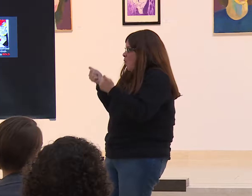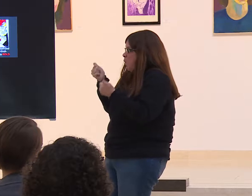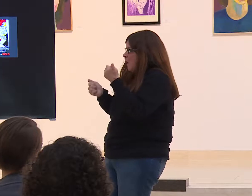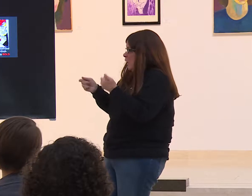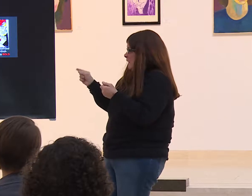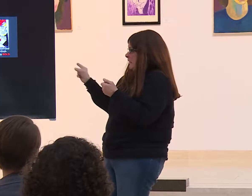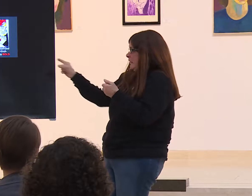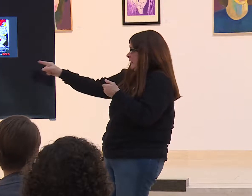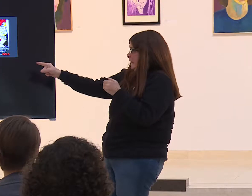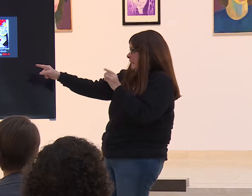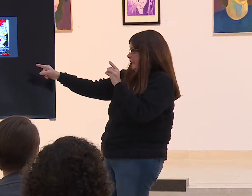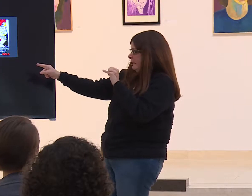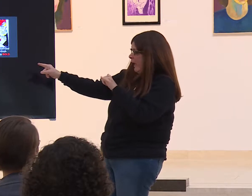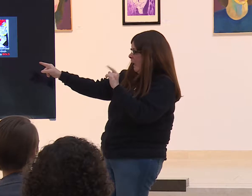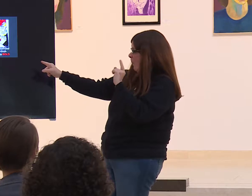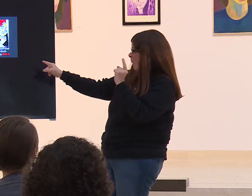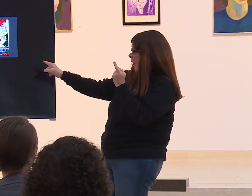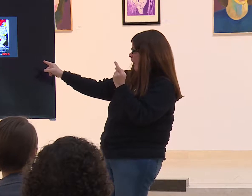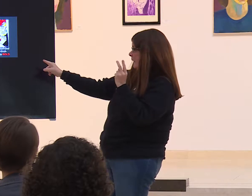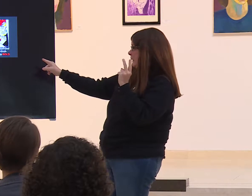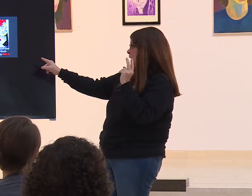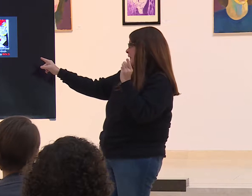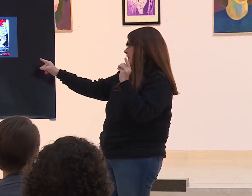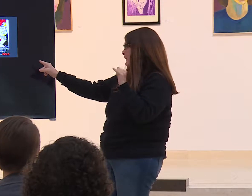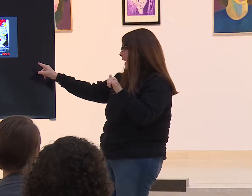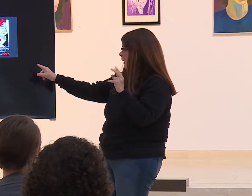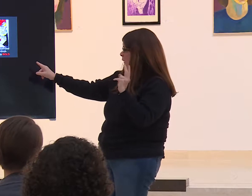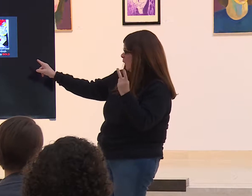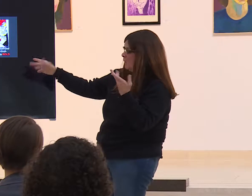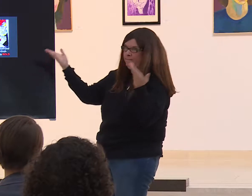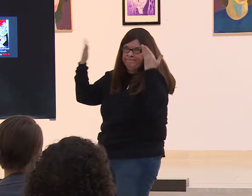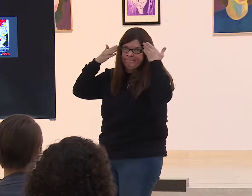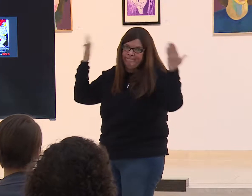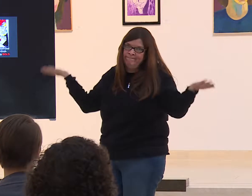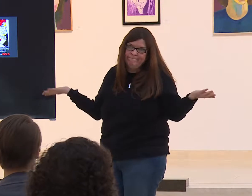So, looking at these pieces now, I know I made them during that particular month, but I couldn't tell you